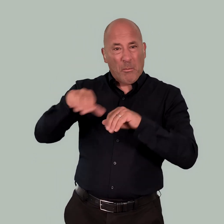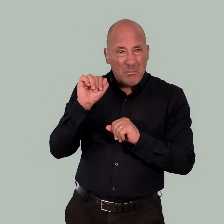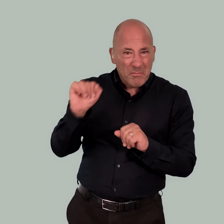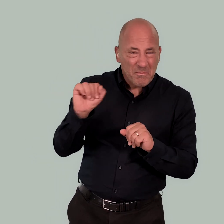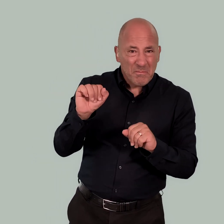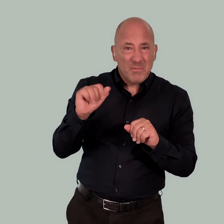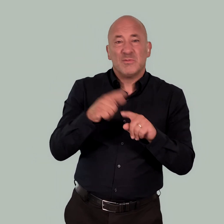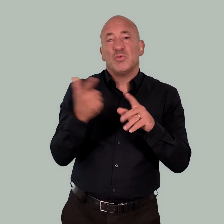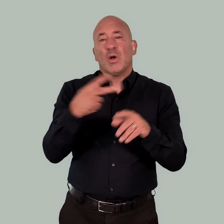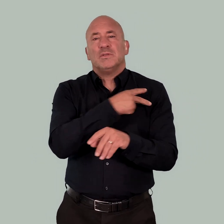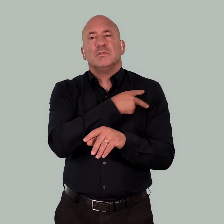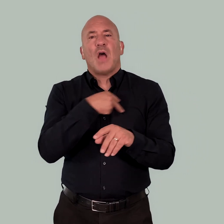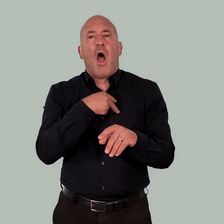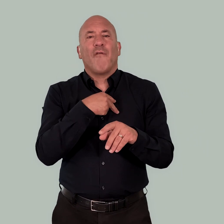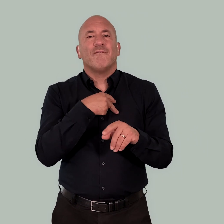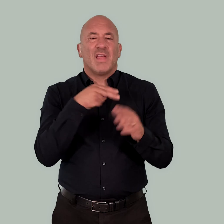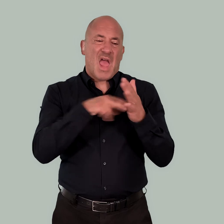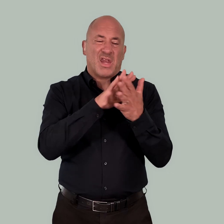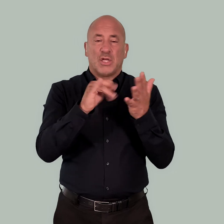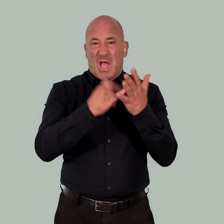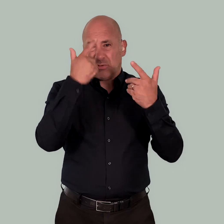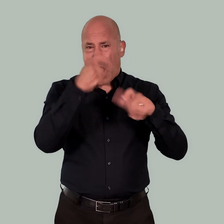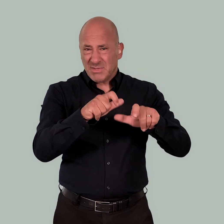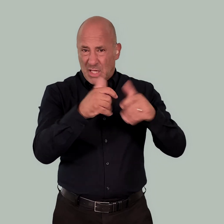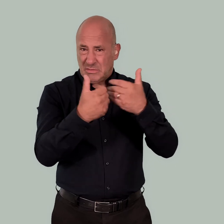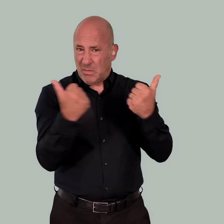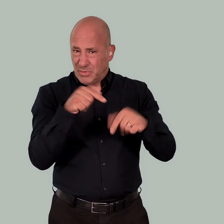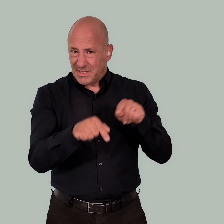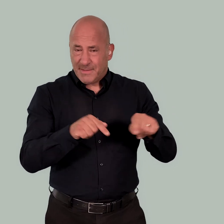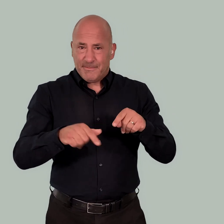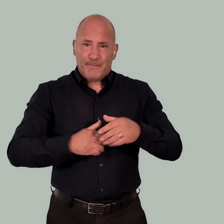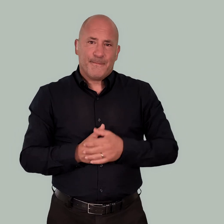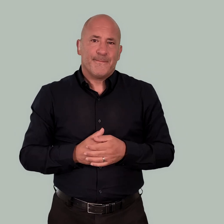and separately sample staff living in NHS accommodation.